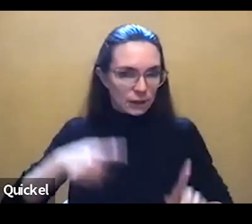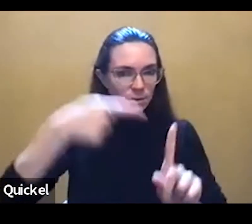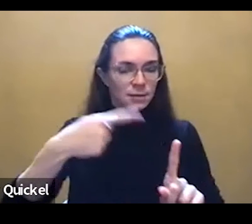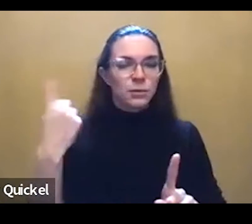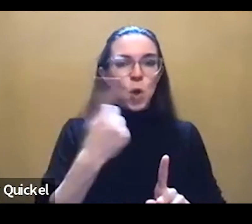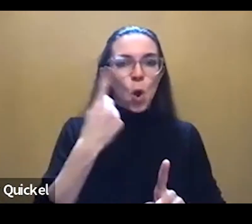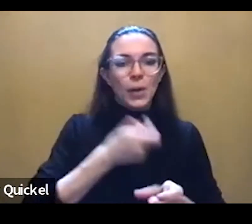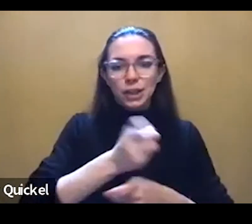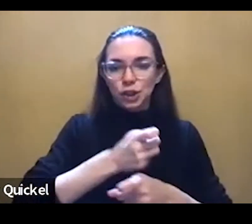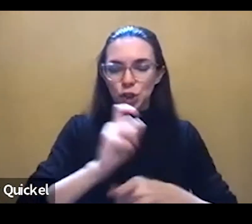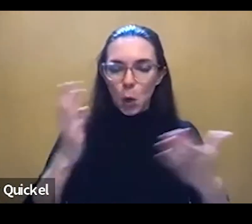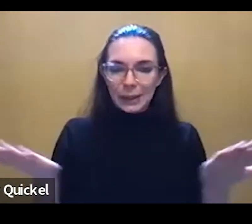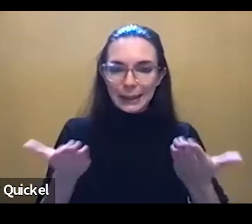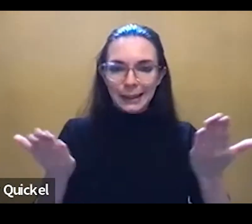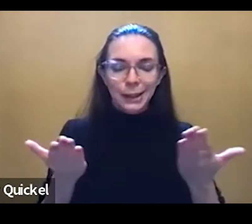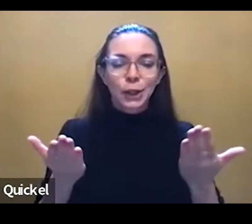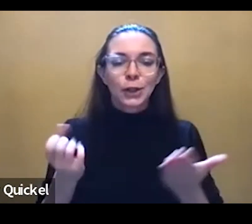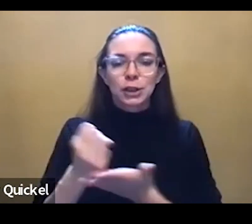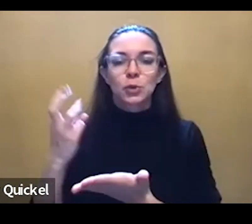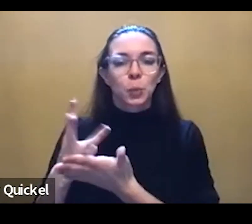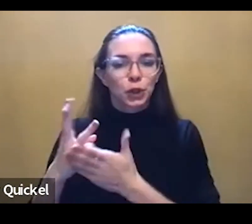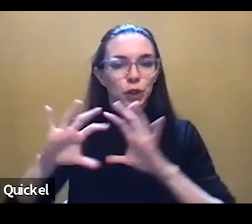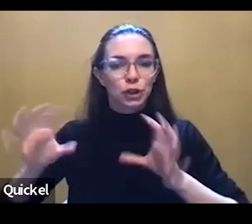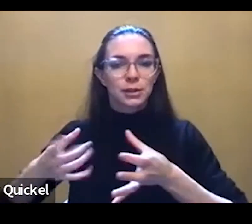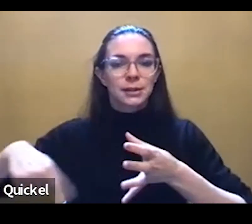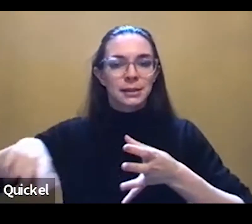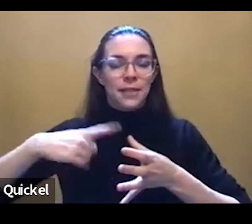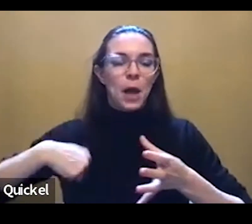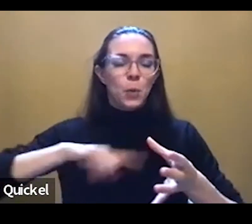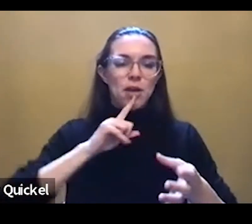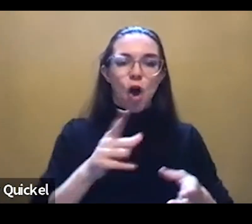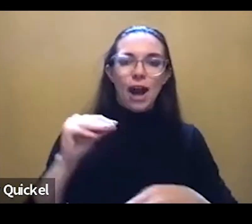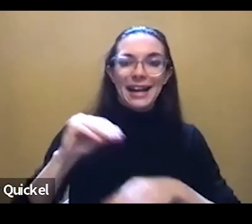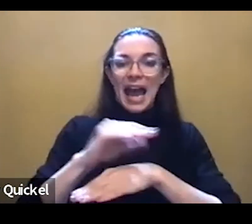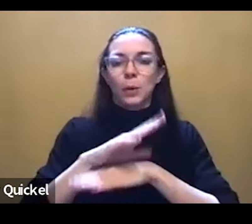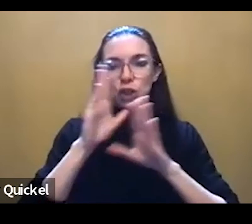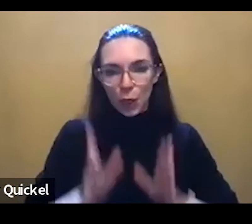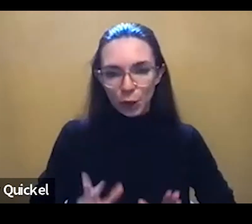out) I'm here. We're as much counselors to our survivors